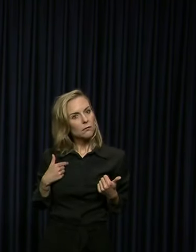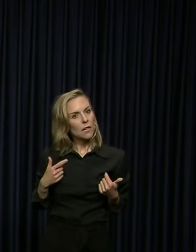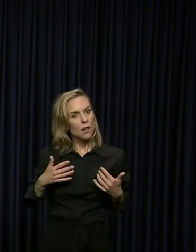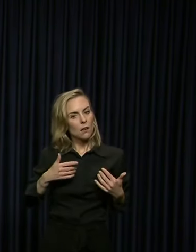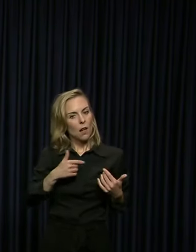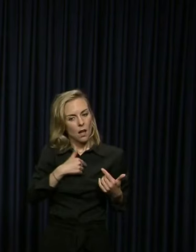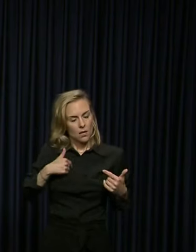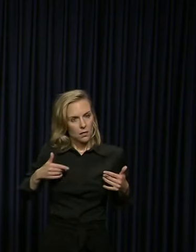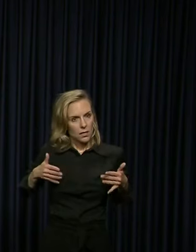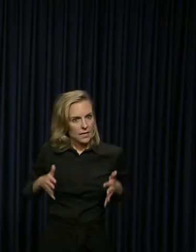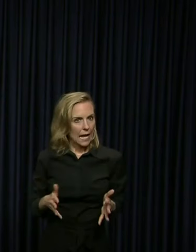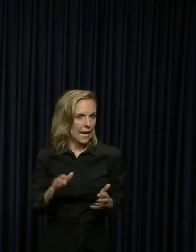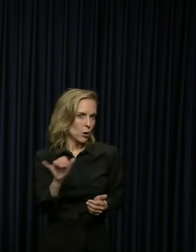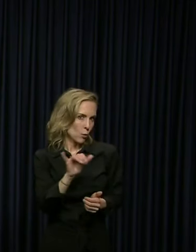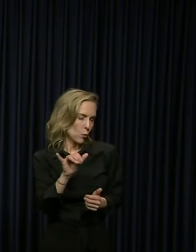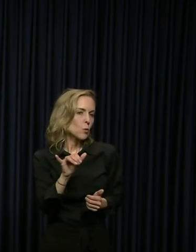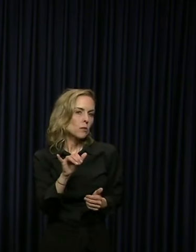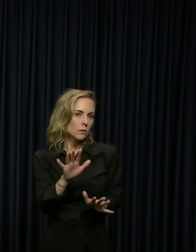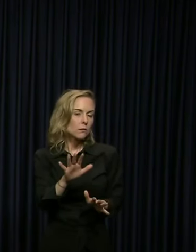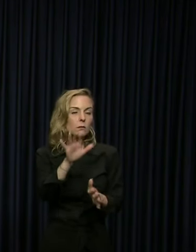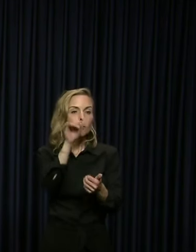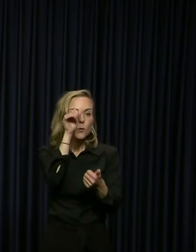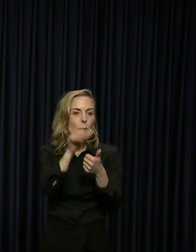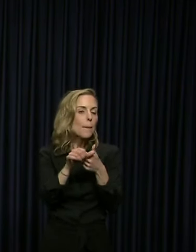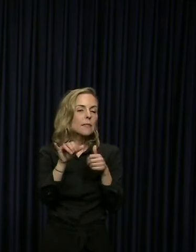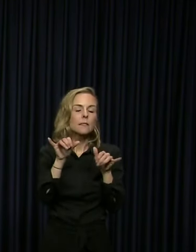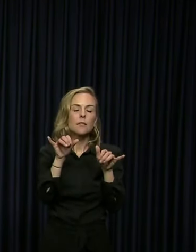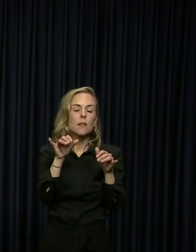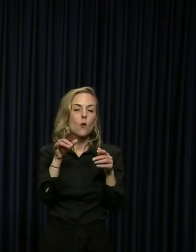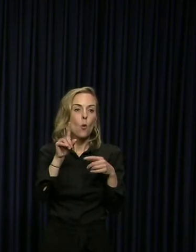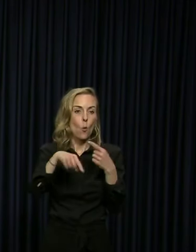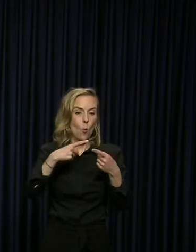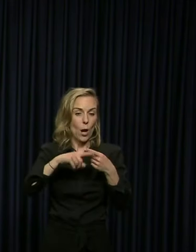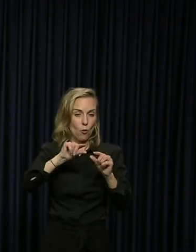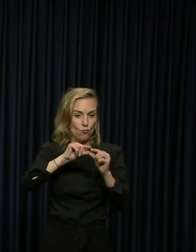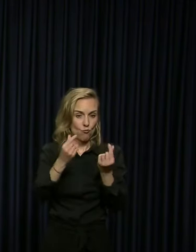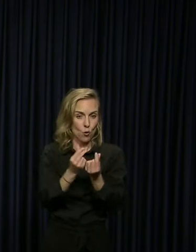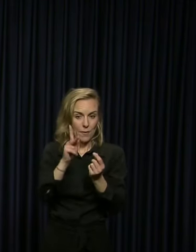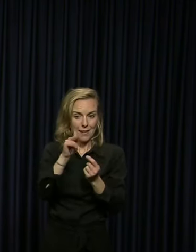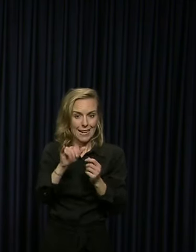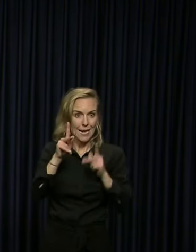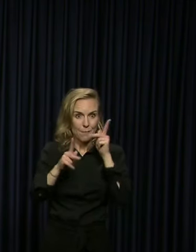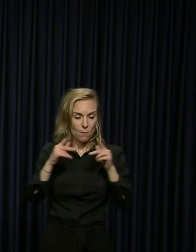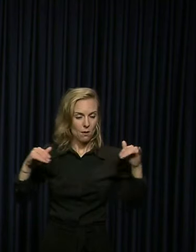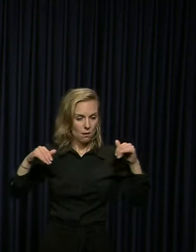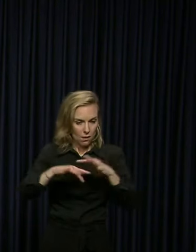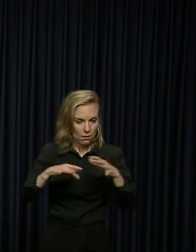THE SPREADING OF THE VIRUS.